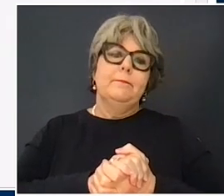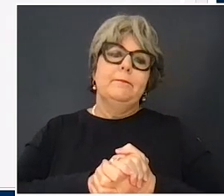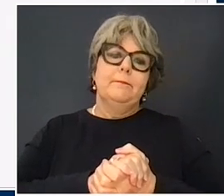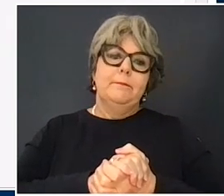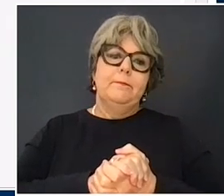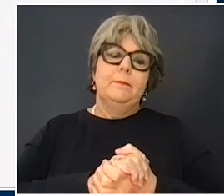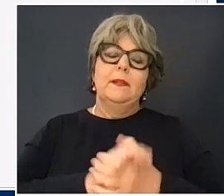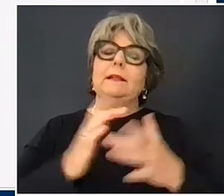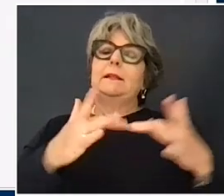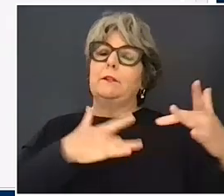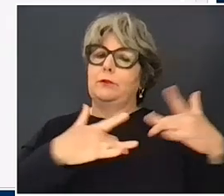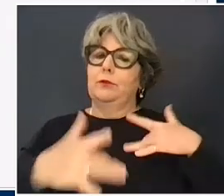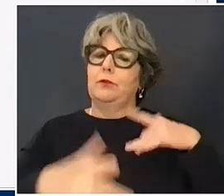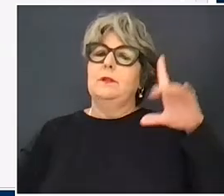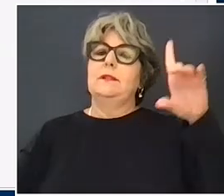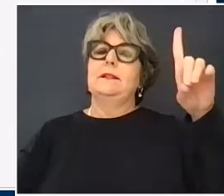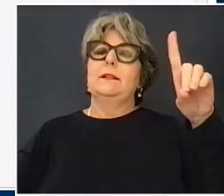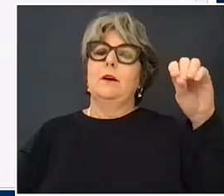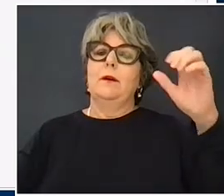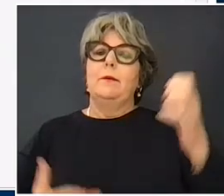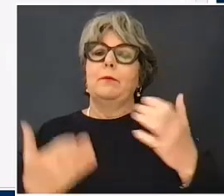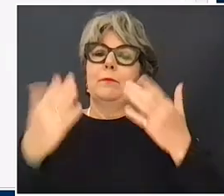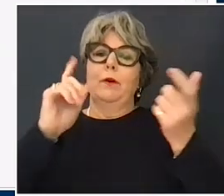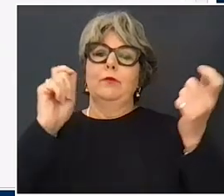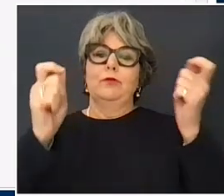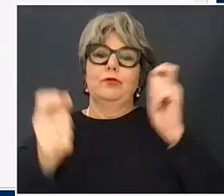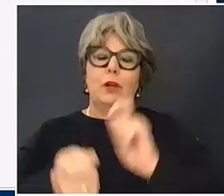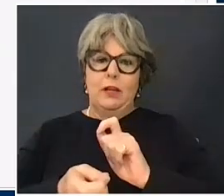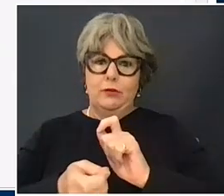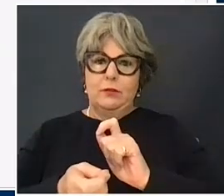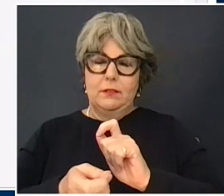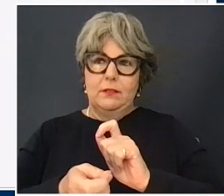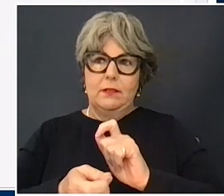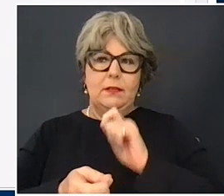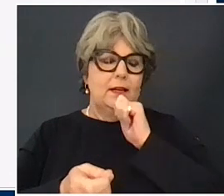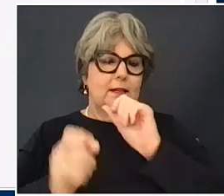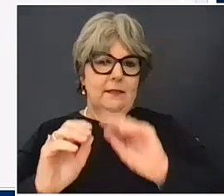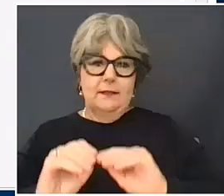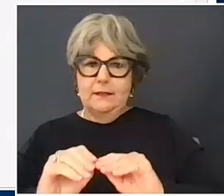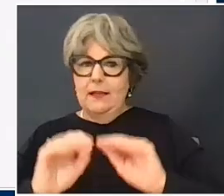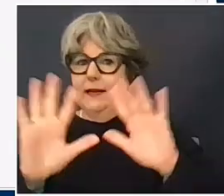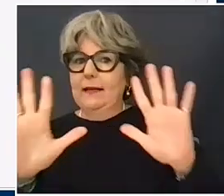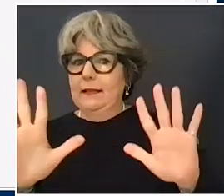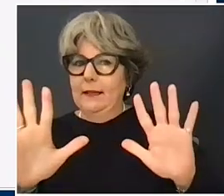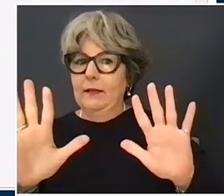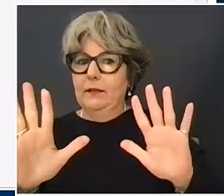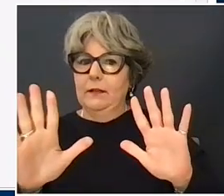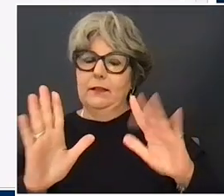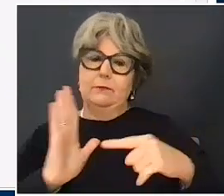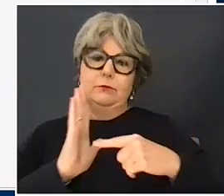the Department's proposed changes, while helpful, do not explicitly codify this guidance. And we think that it is